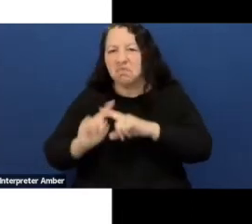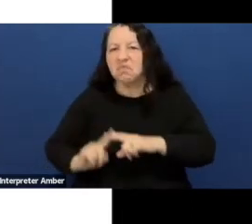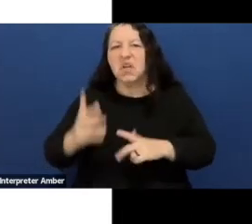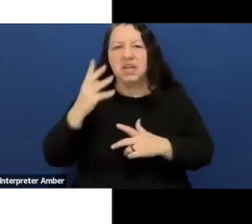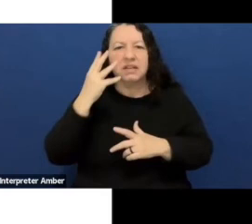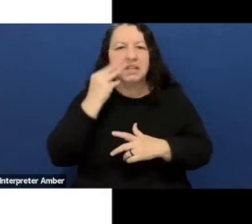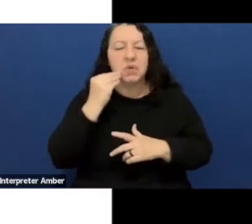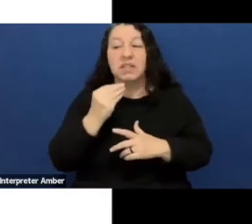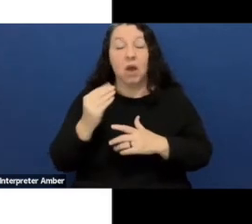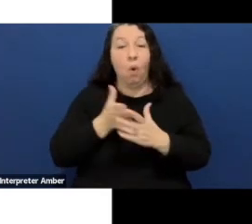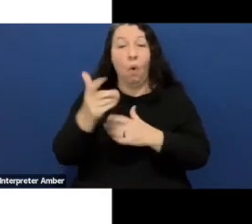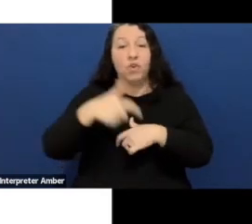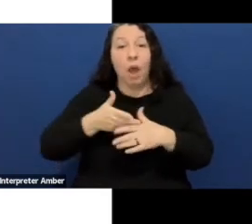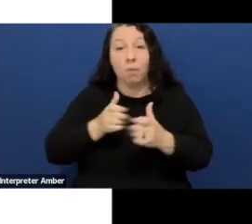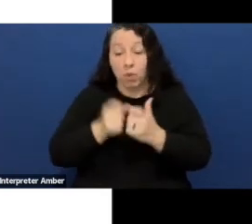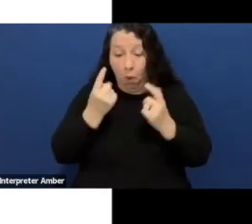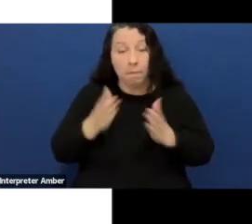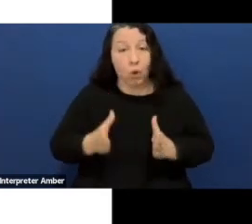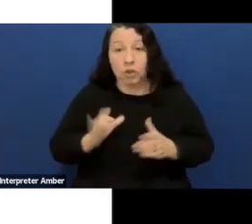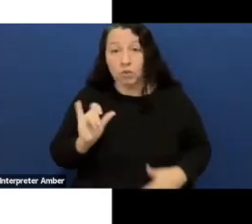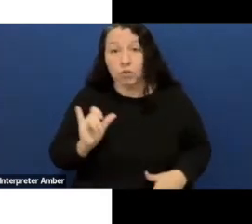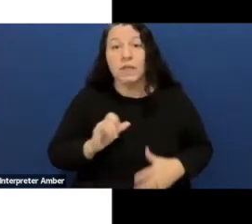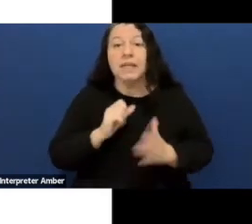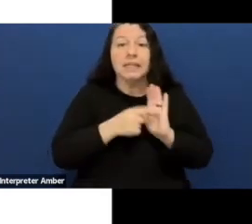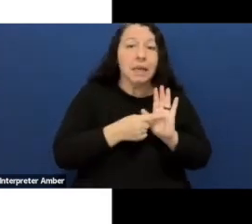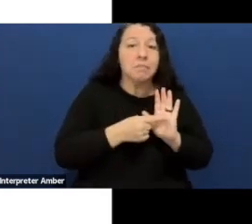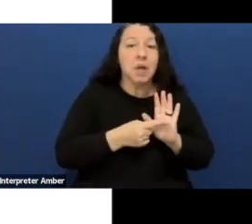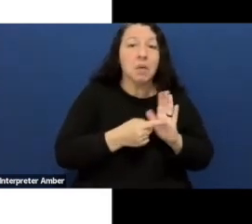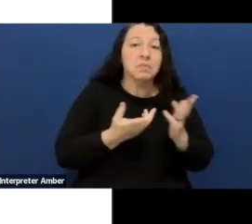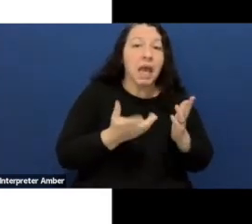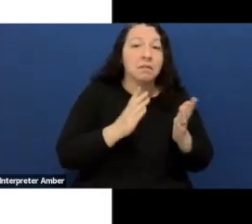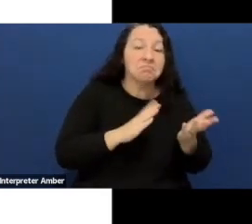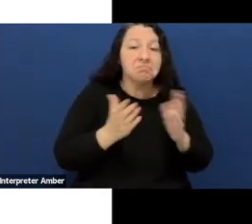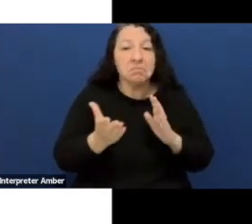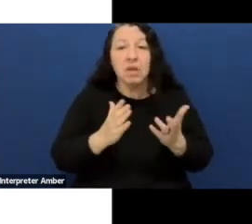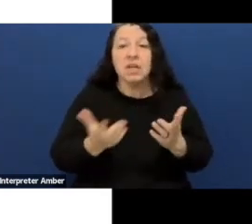between different people and what they experience. And there can even be variability over time